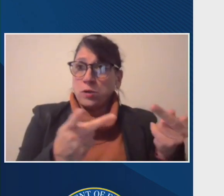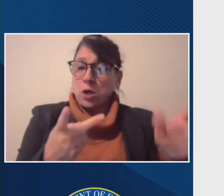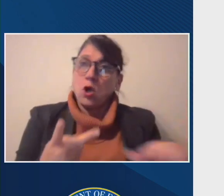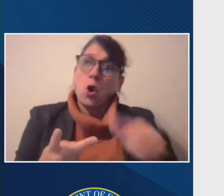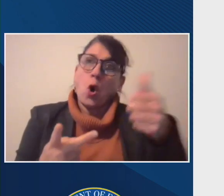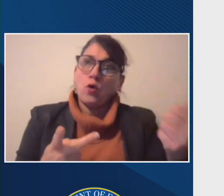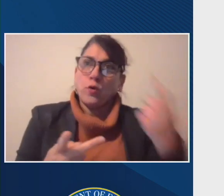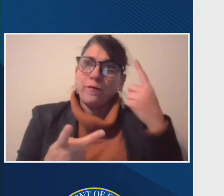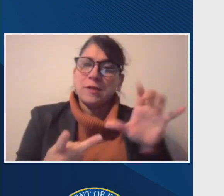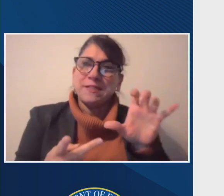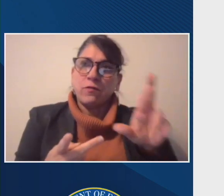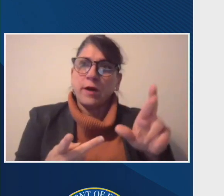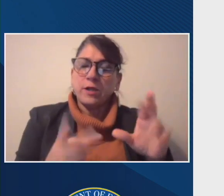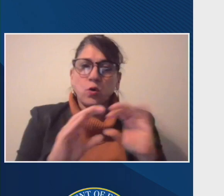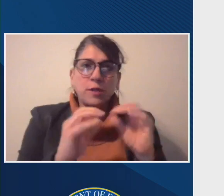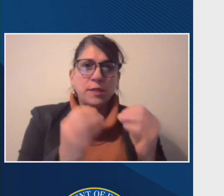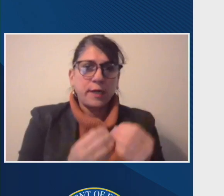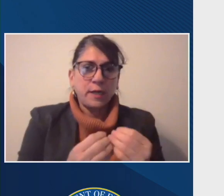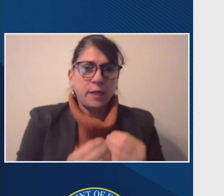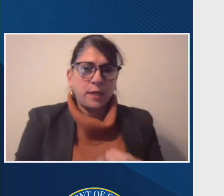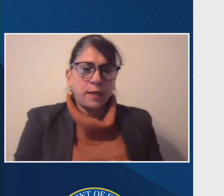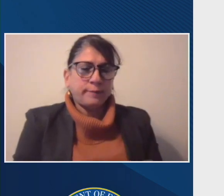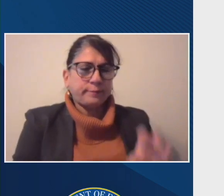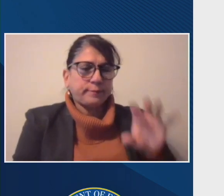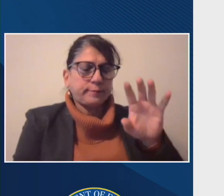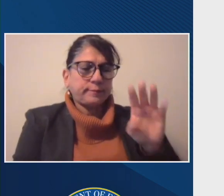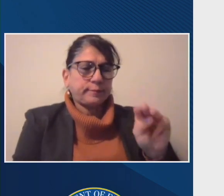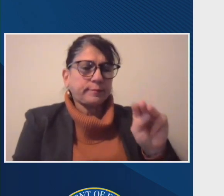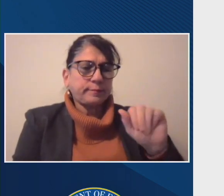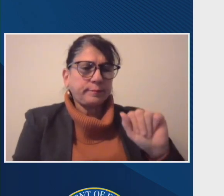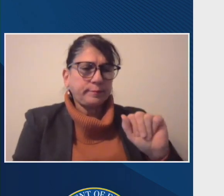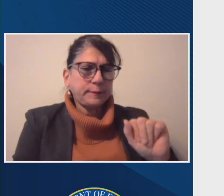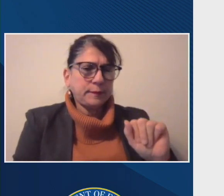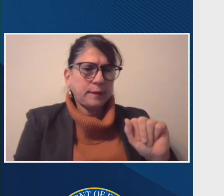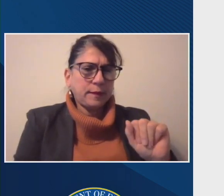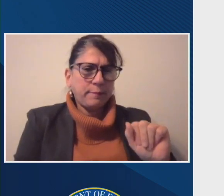rights organization, Magin Sanchez would be appointed as the primary negotiator.